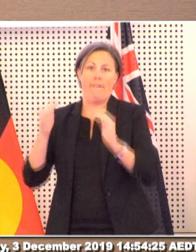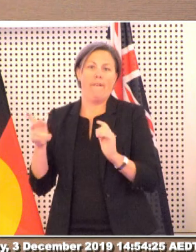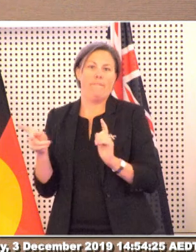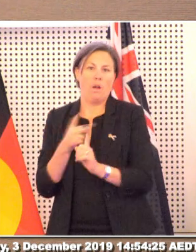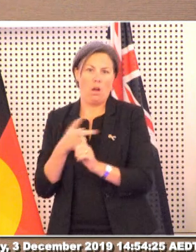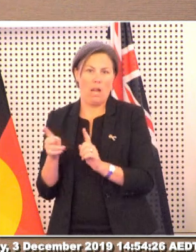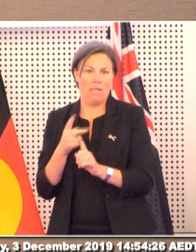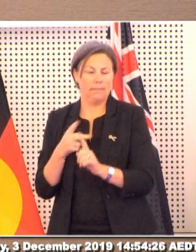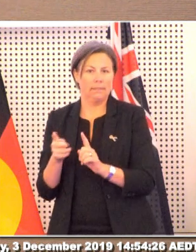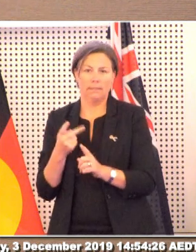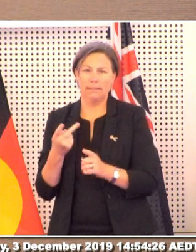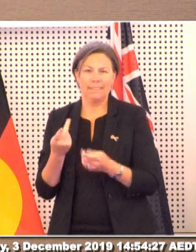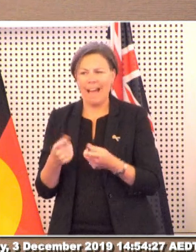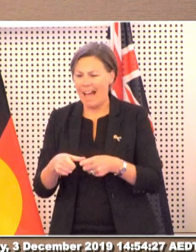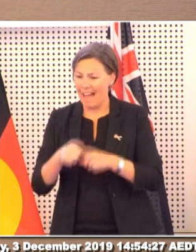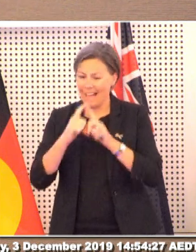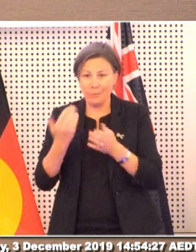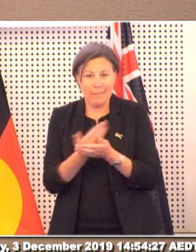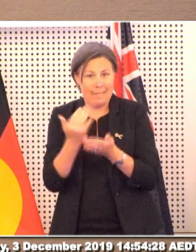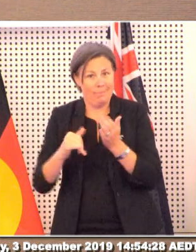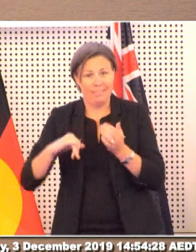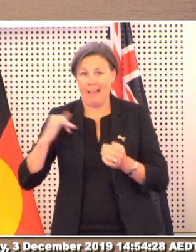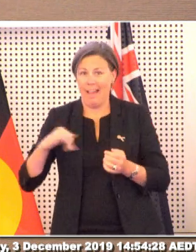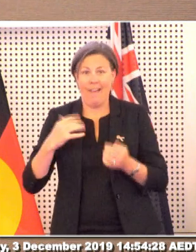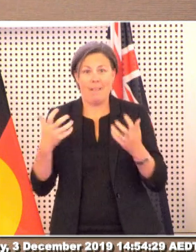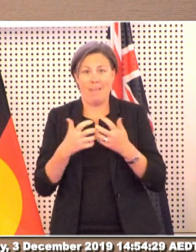hard to retain staff. It’s very hard in that environment.